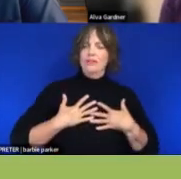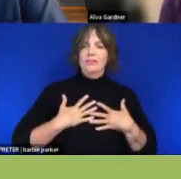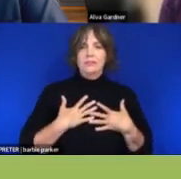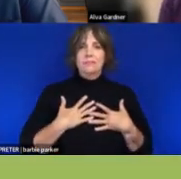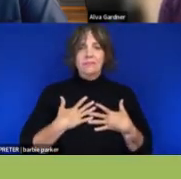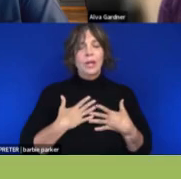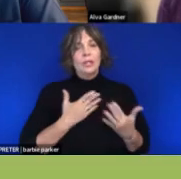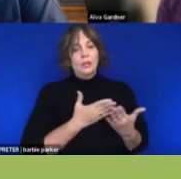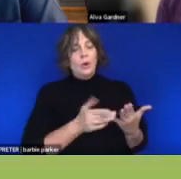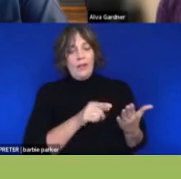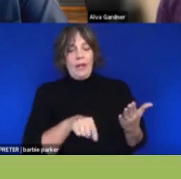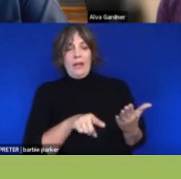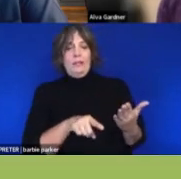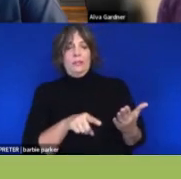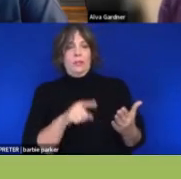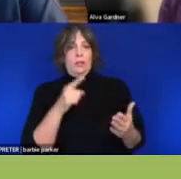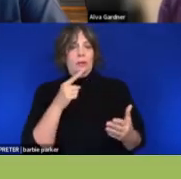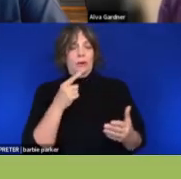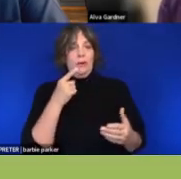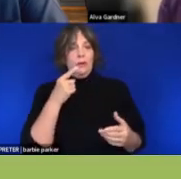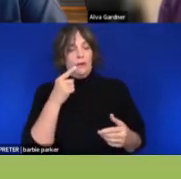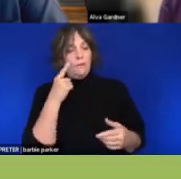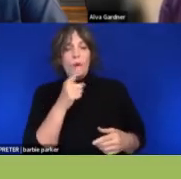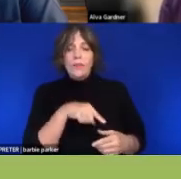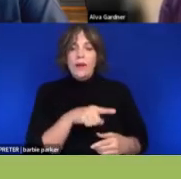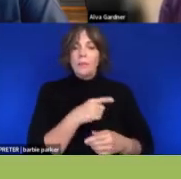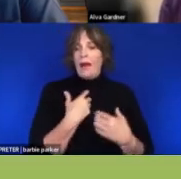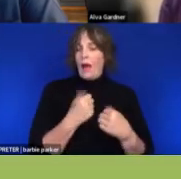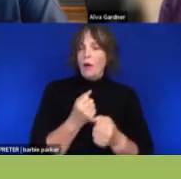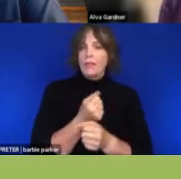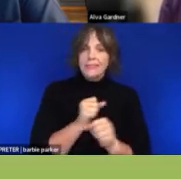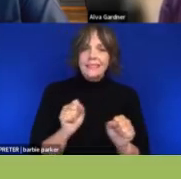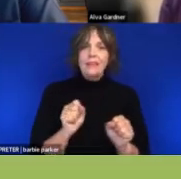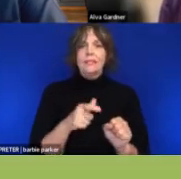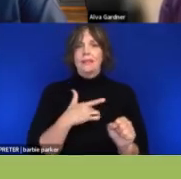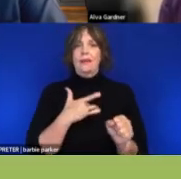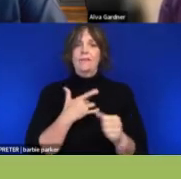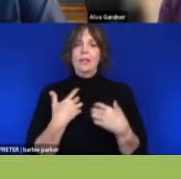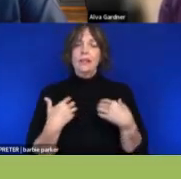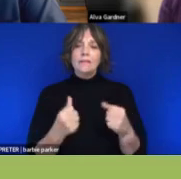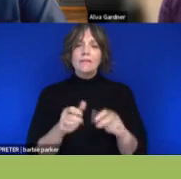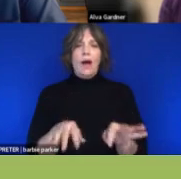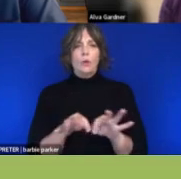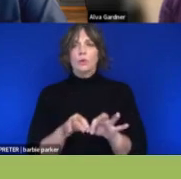important for people, the stuff that's related to health and safety and being valued. And how do we really find a balance